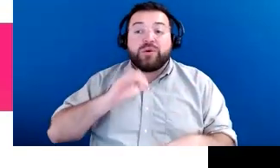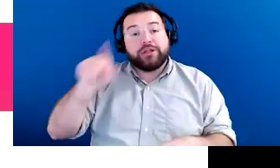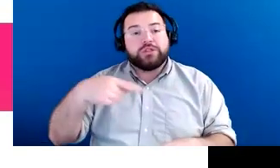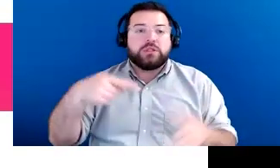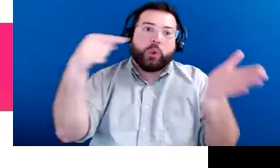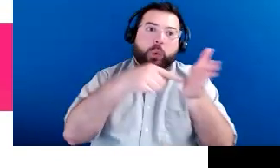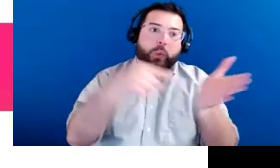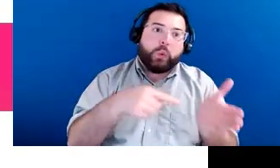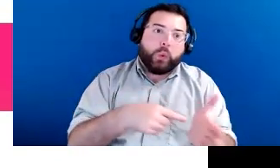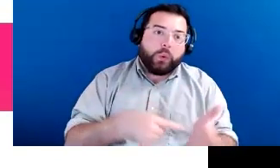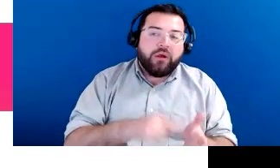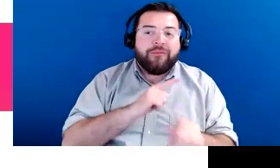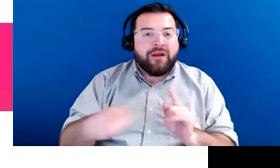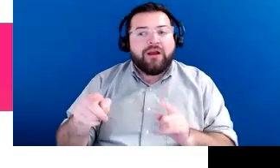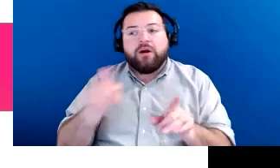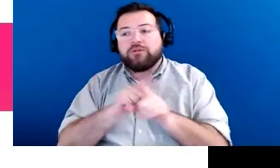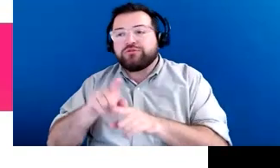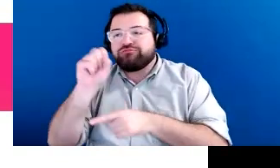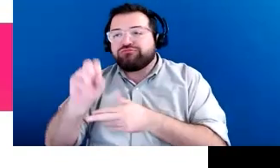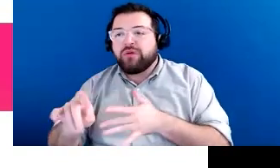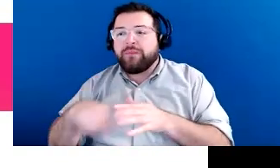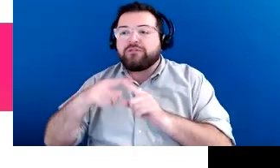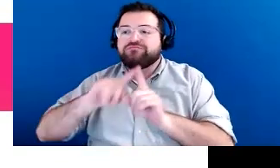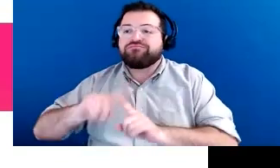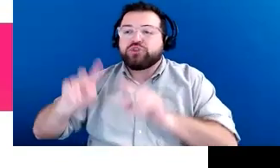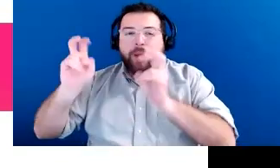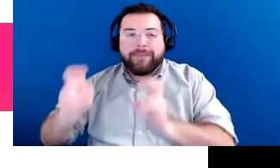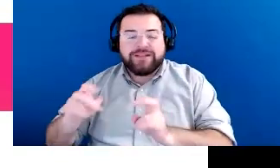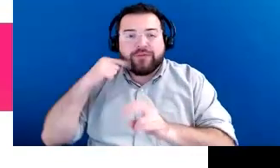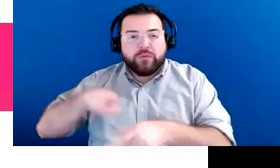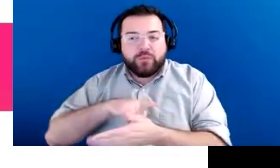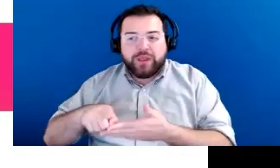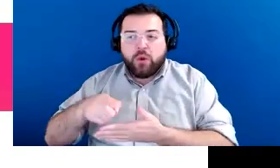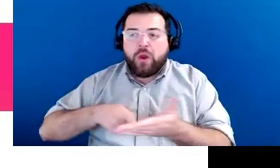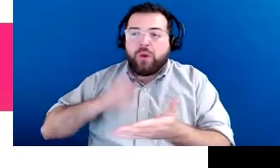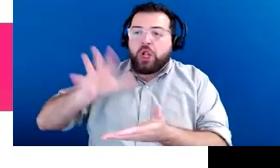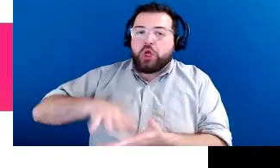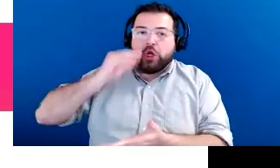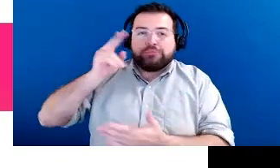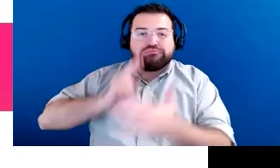Here's the topics for this week. Complete these three assignments, but adding some additional information in there.